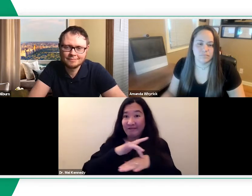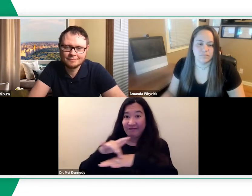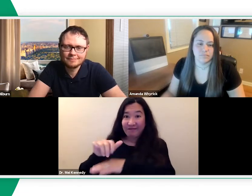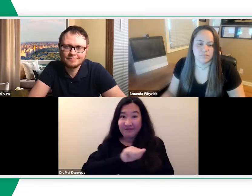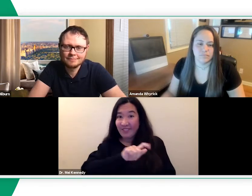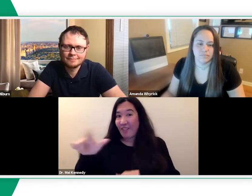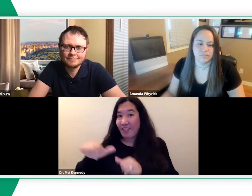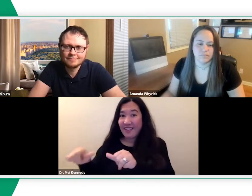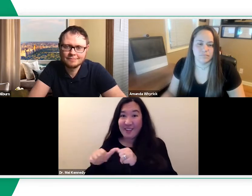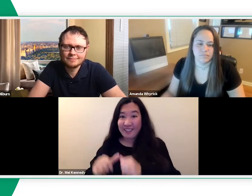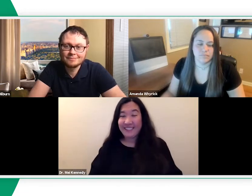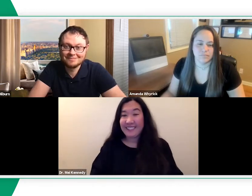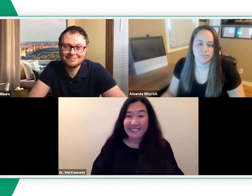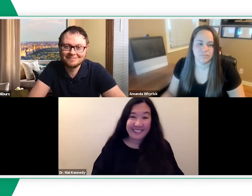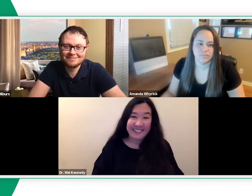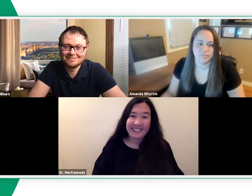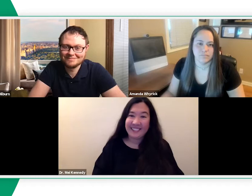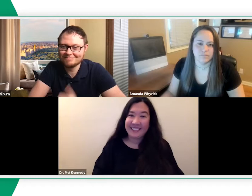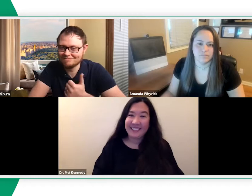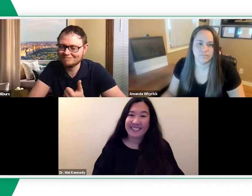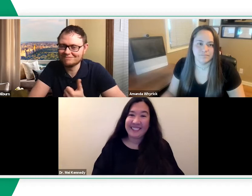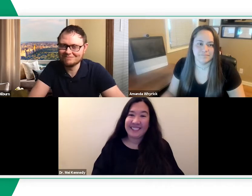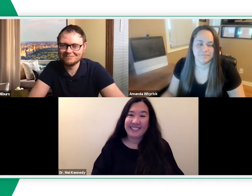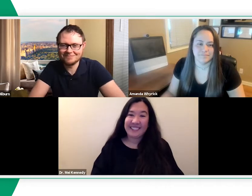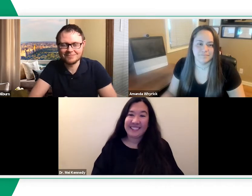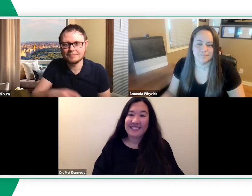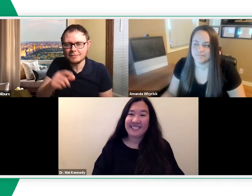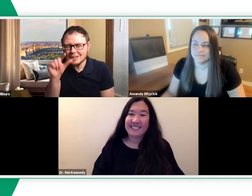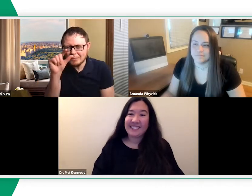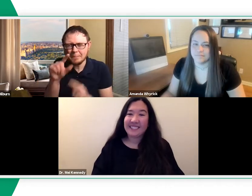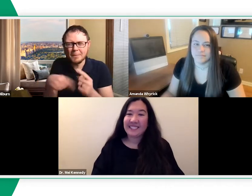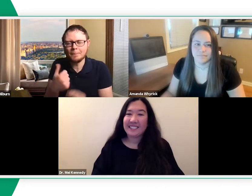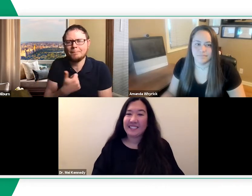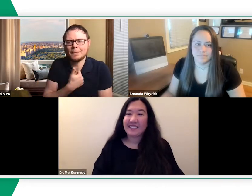I do focuses on post-secondary as well. So, really, I touch on all areas, all ages.